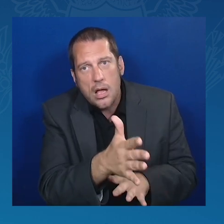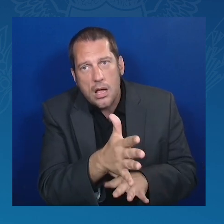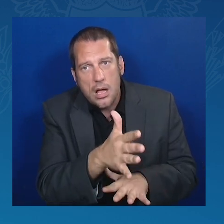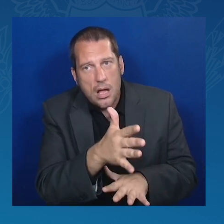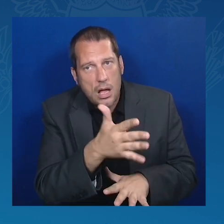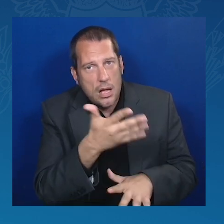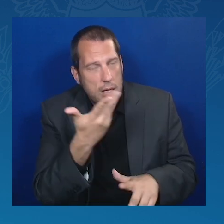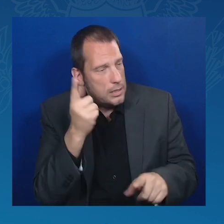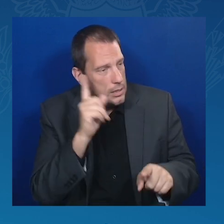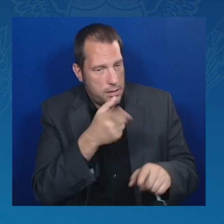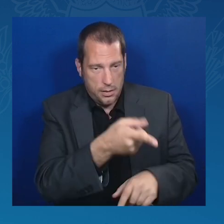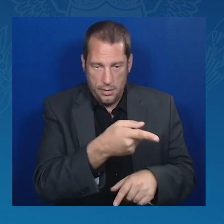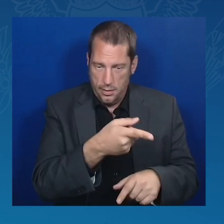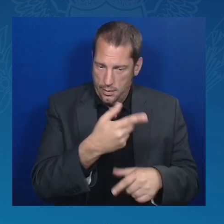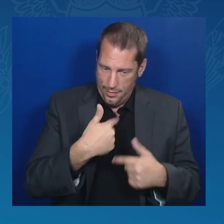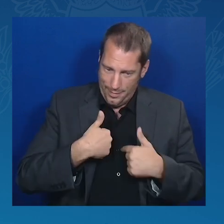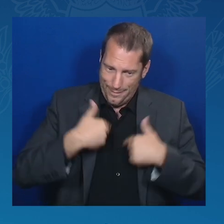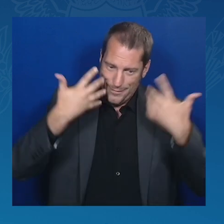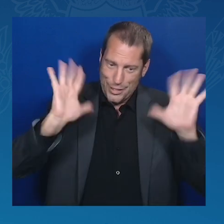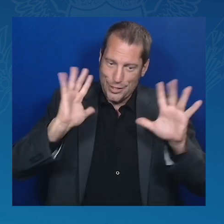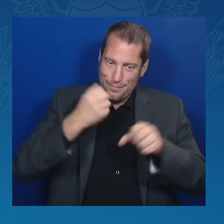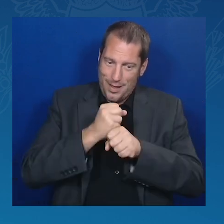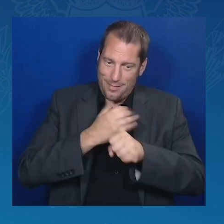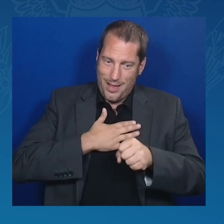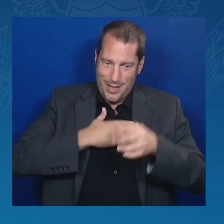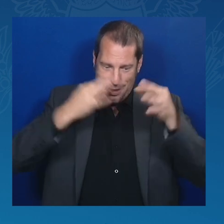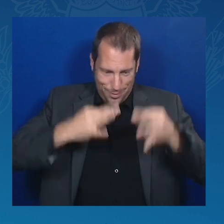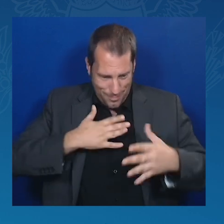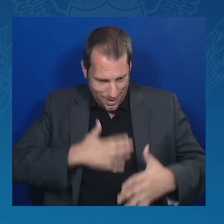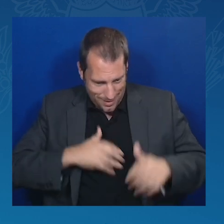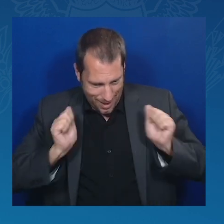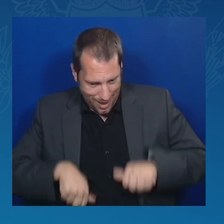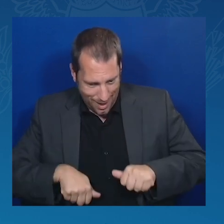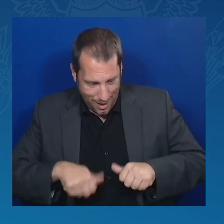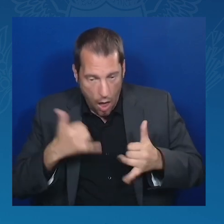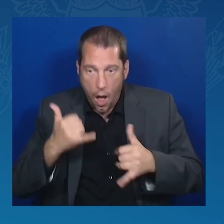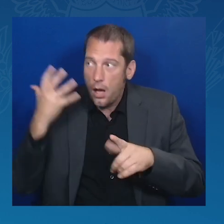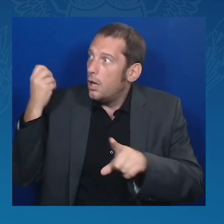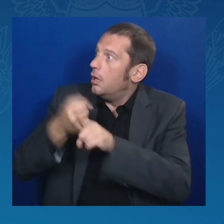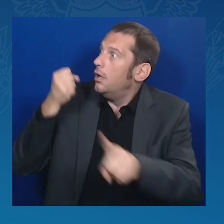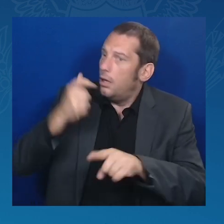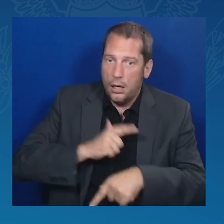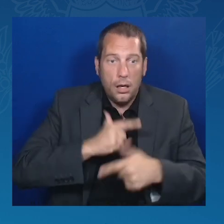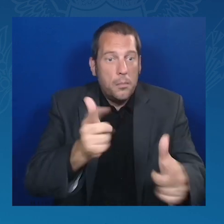And, and he was like, well, you had an abortion. I was like, what? I had no idea